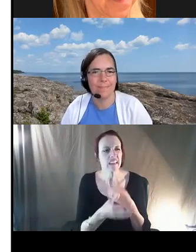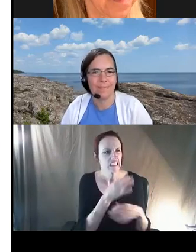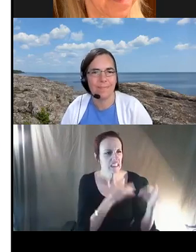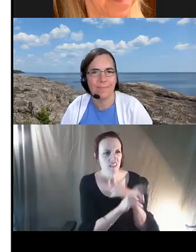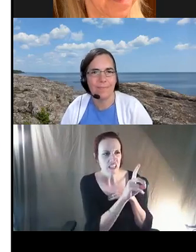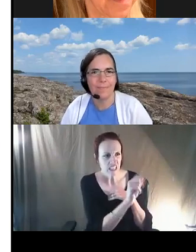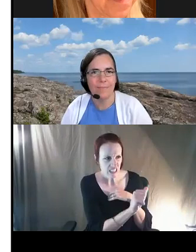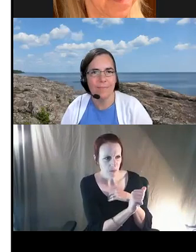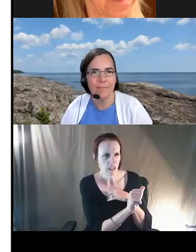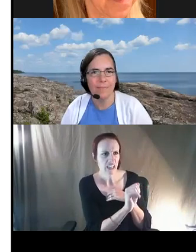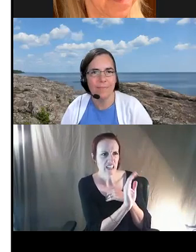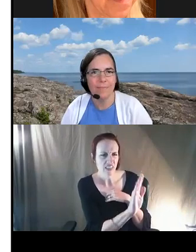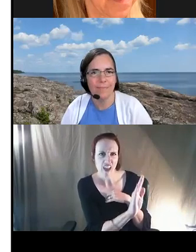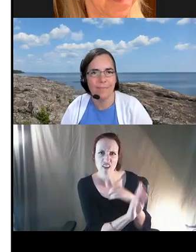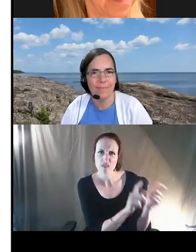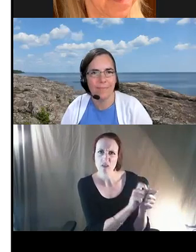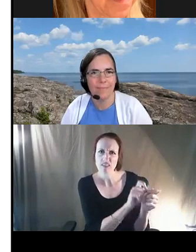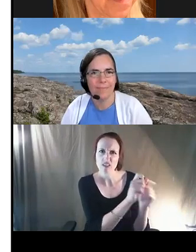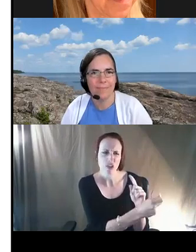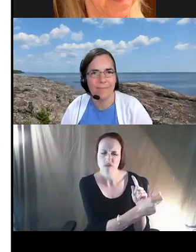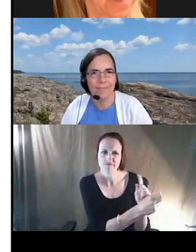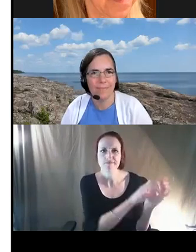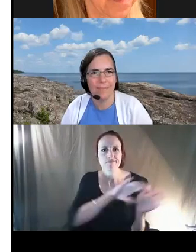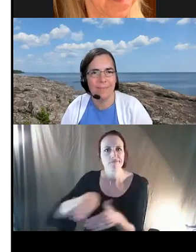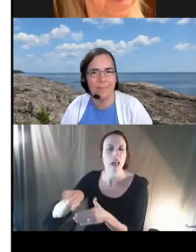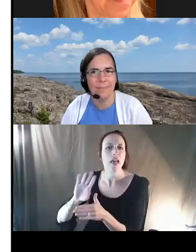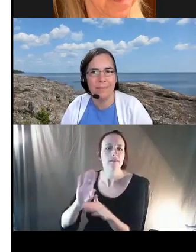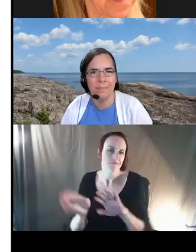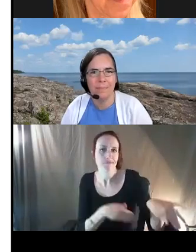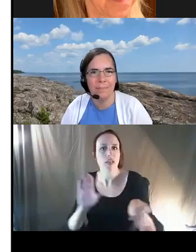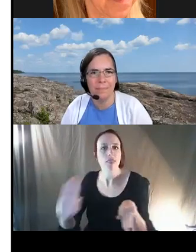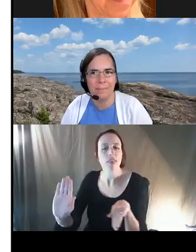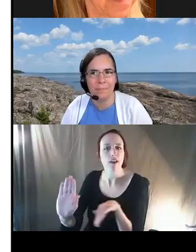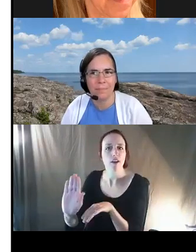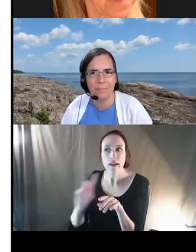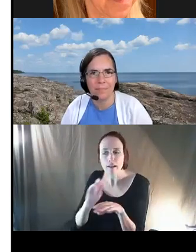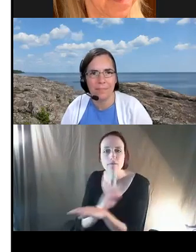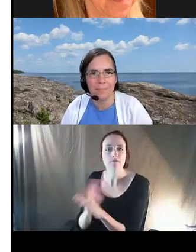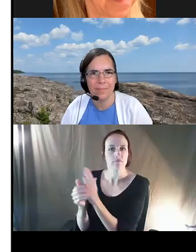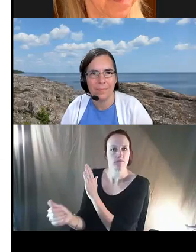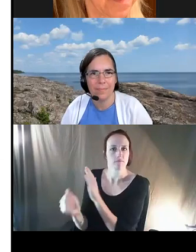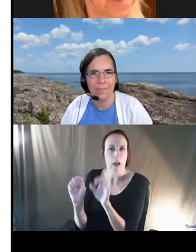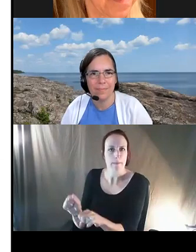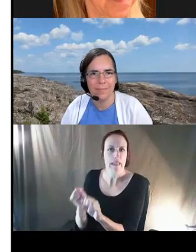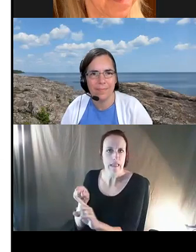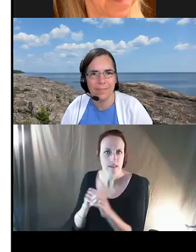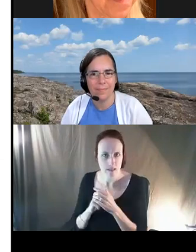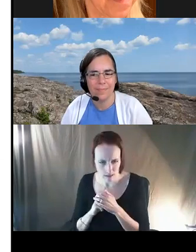So, as I made this turn into thinking about cognitive skills, I ran across some lists that